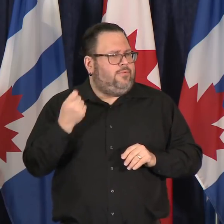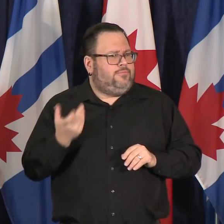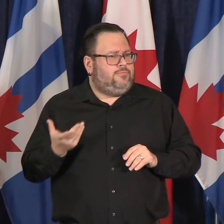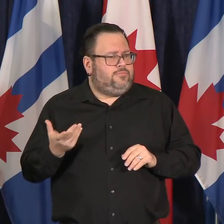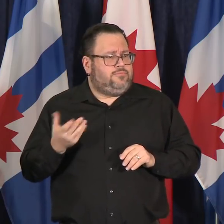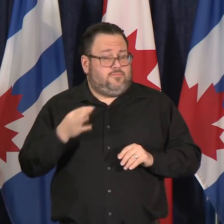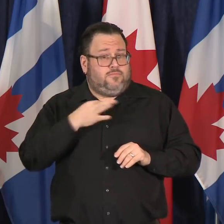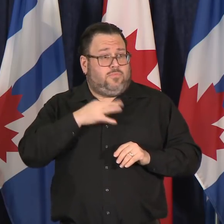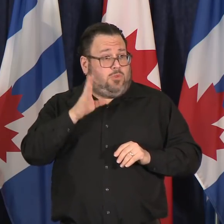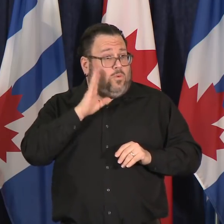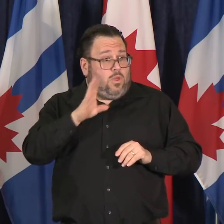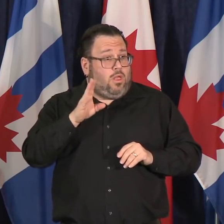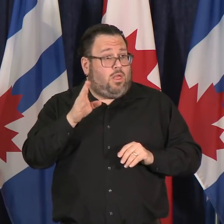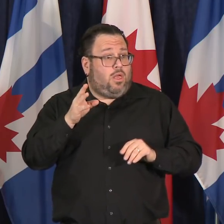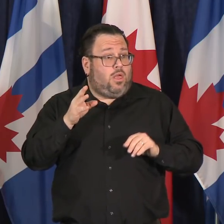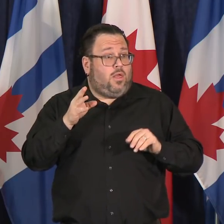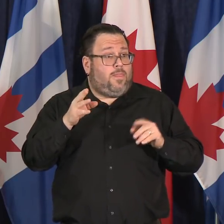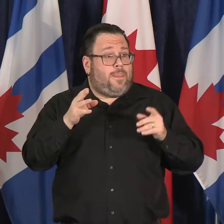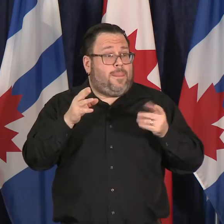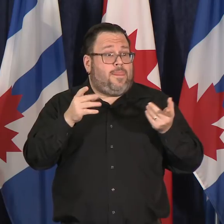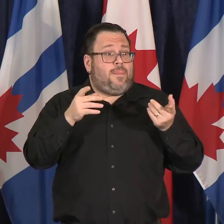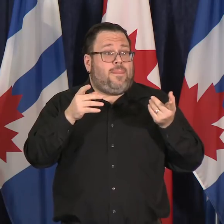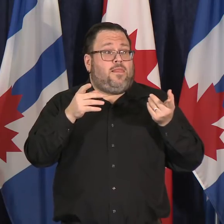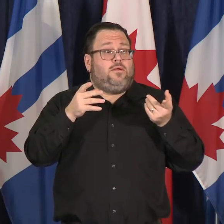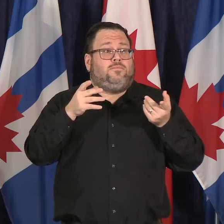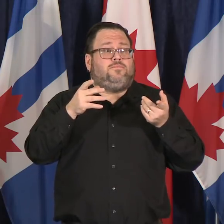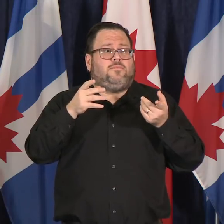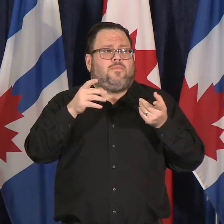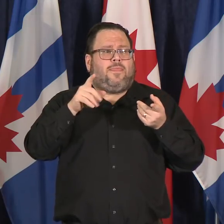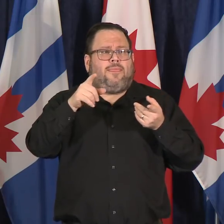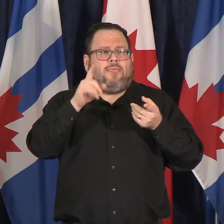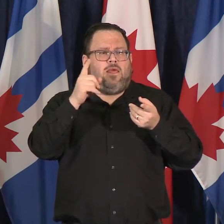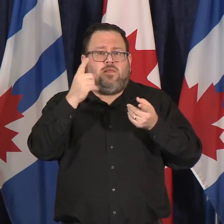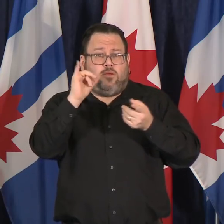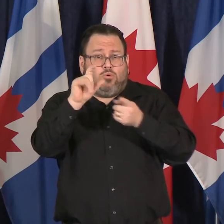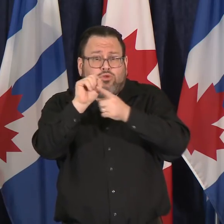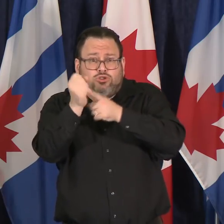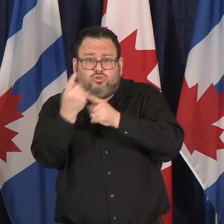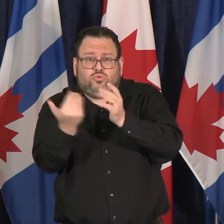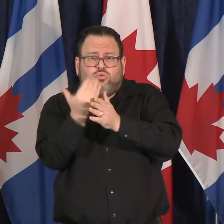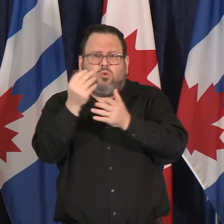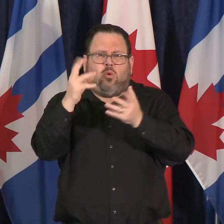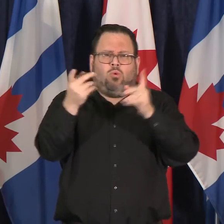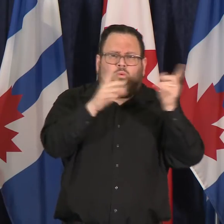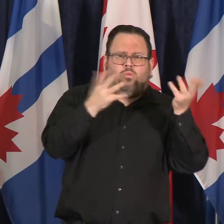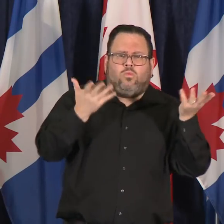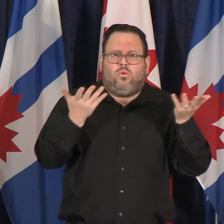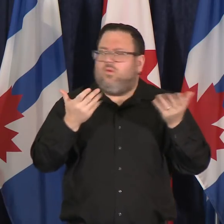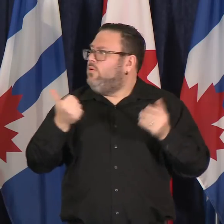sort of a situation so what we have done case in contact investigations when